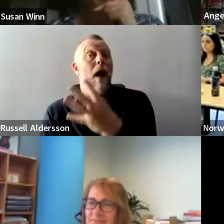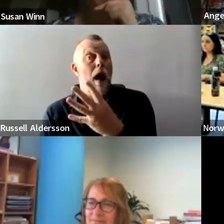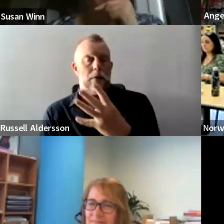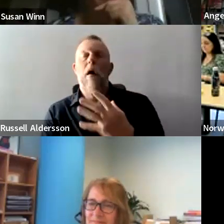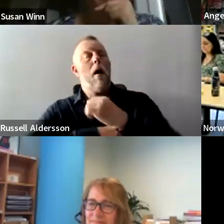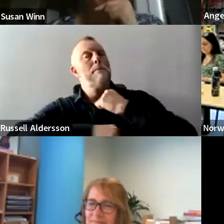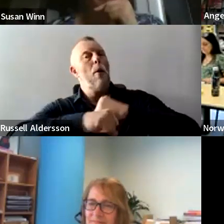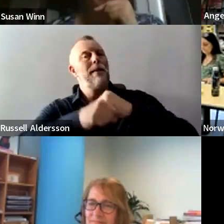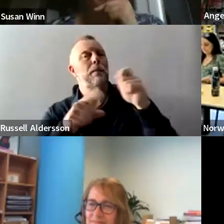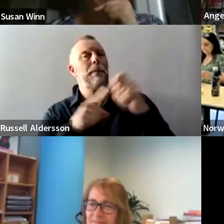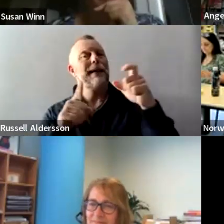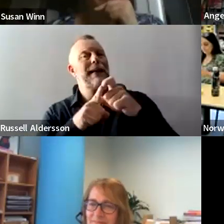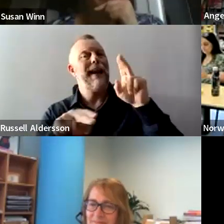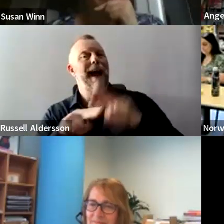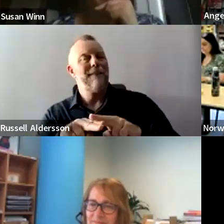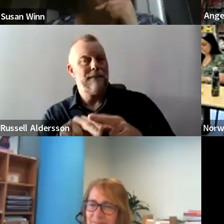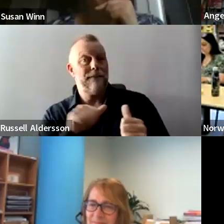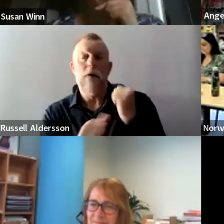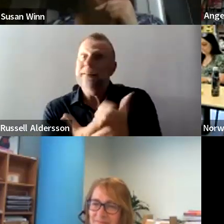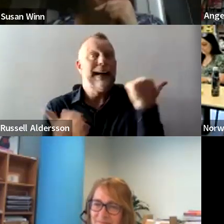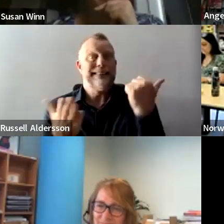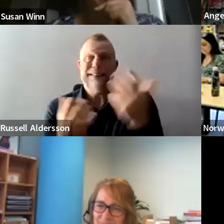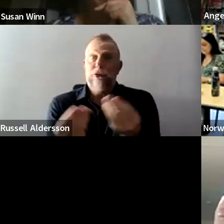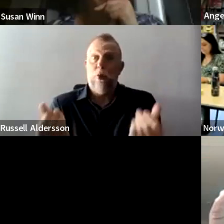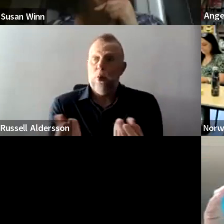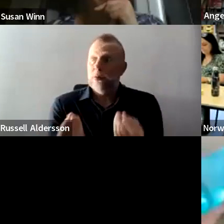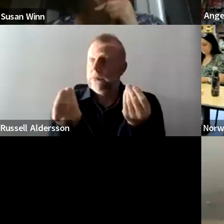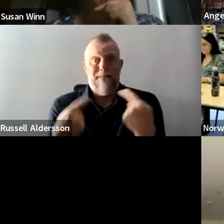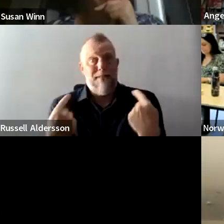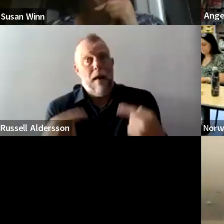And again, this was a fantastic resource available to all teachers of the deaf